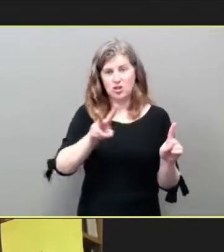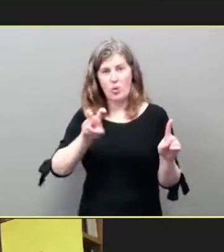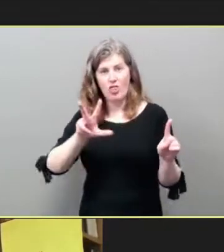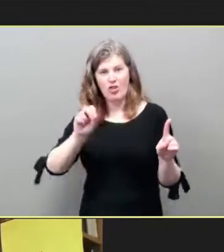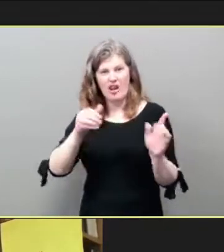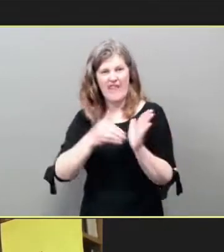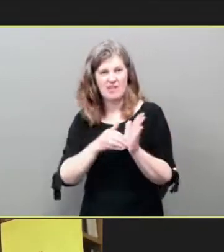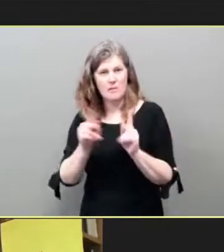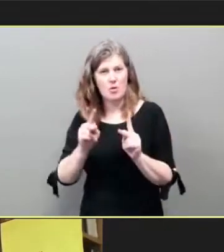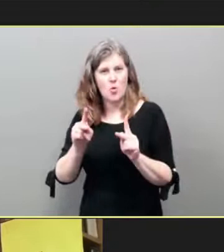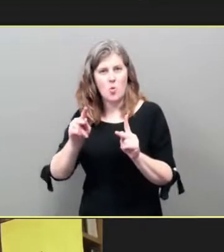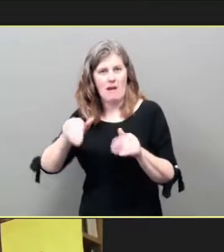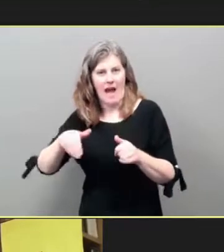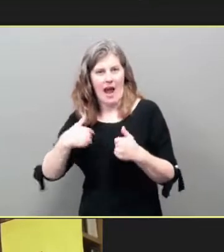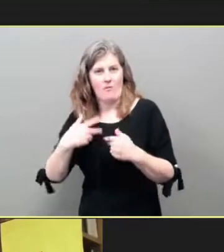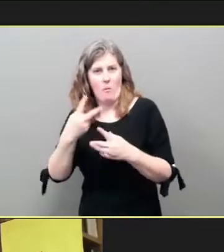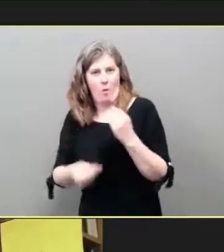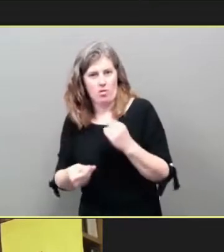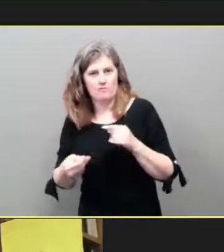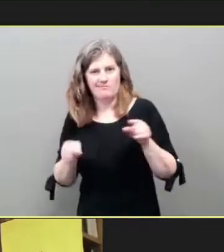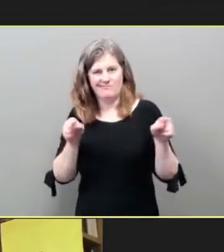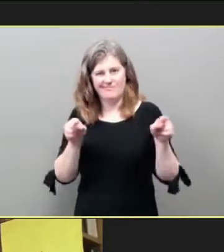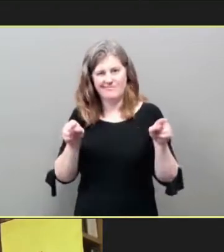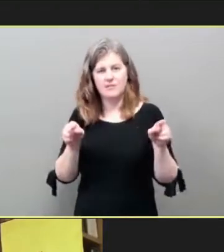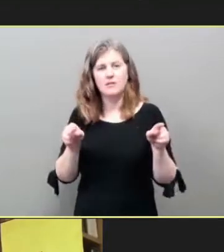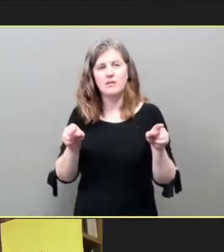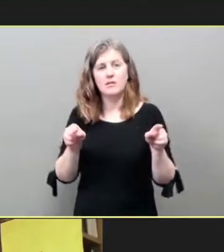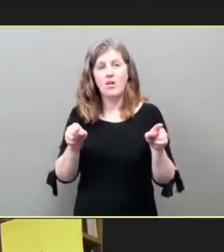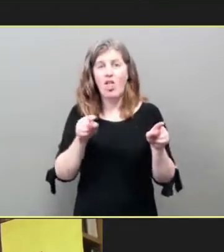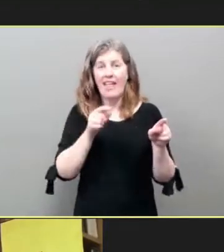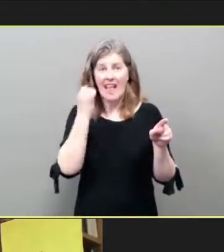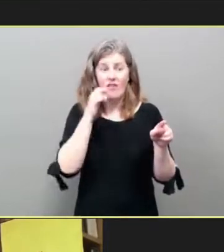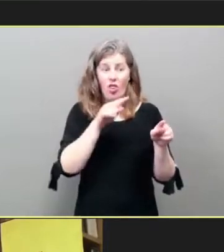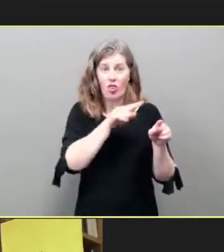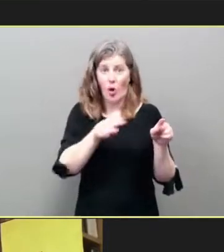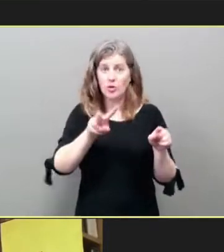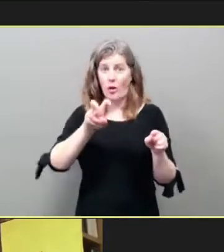visor maternal side. And so we even got all those people vaccinated will be up